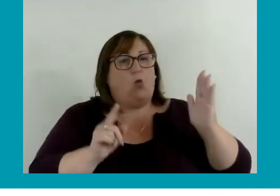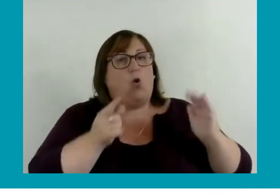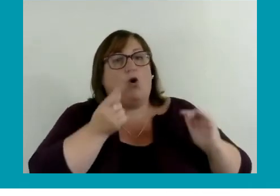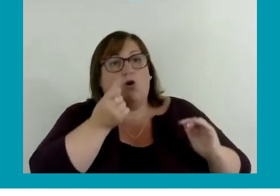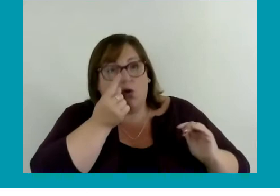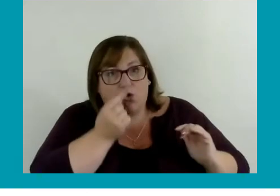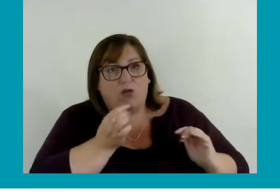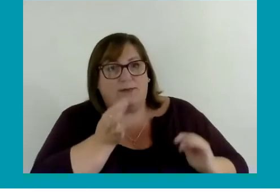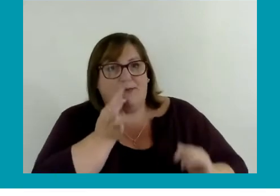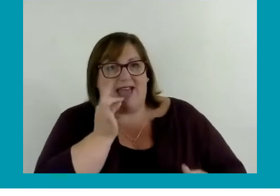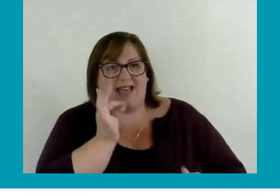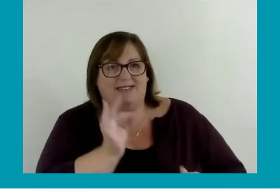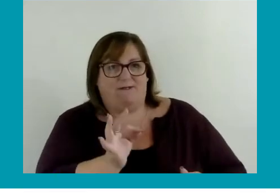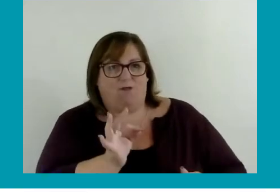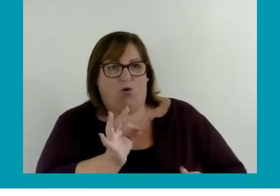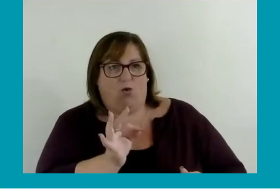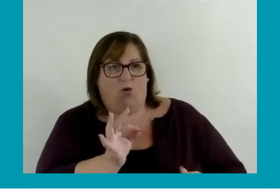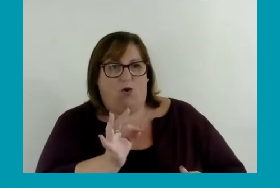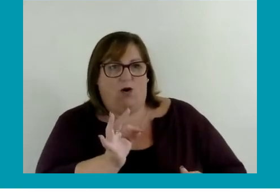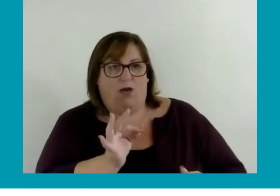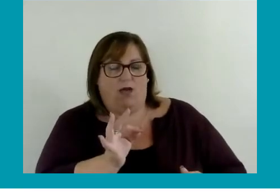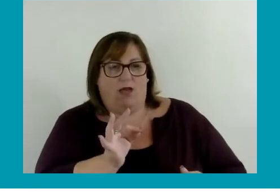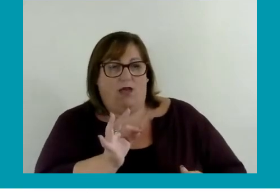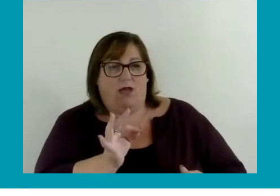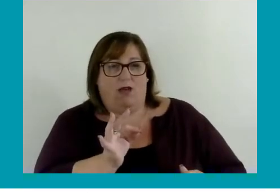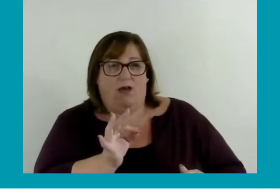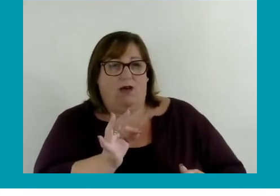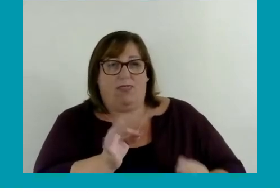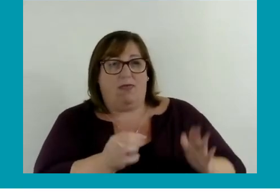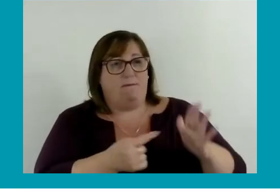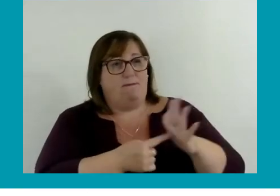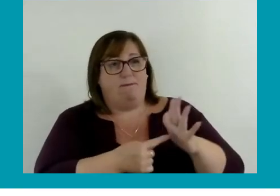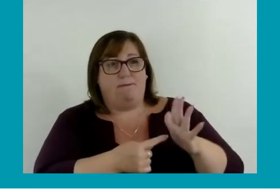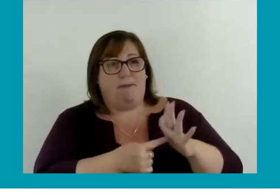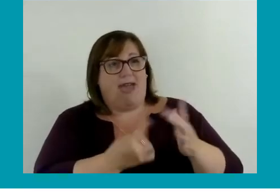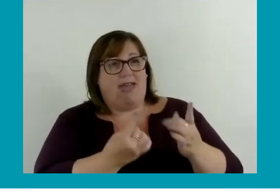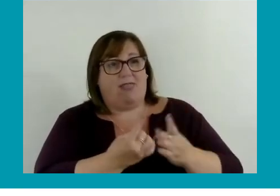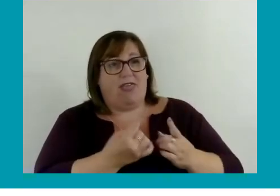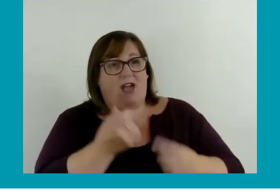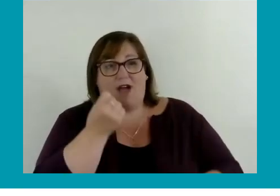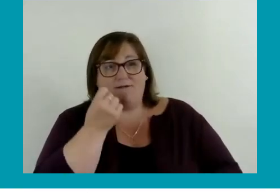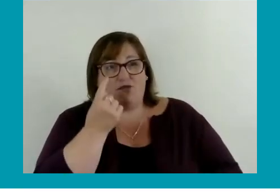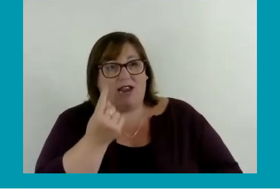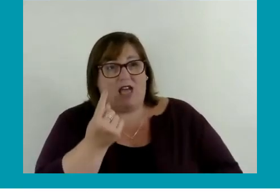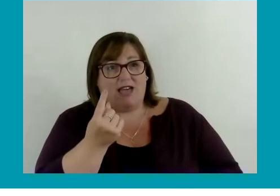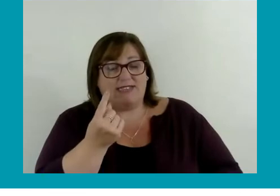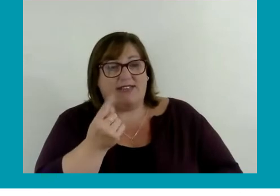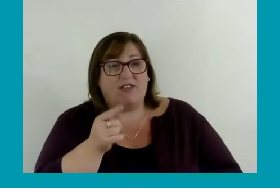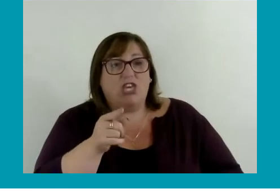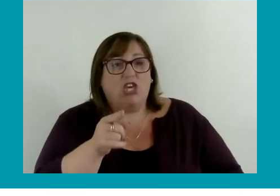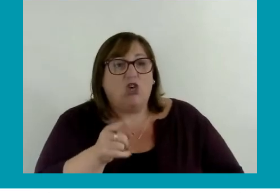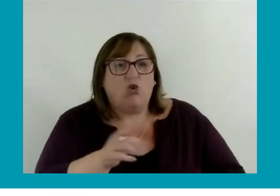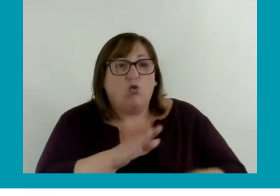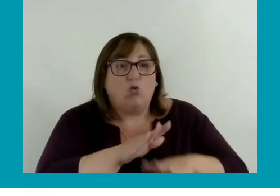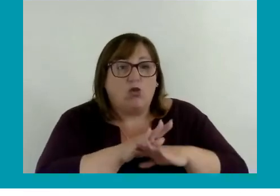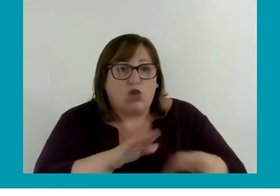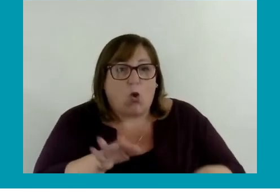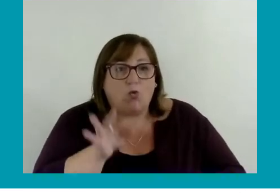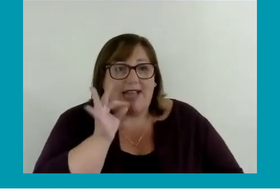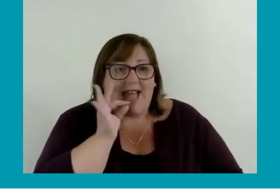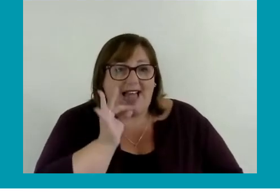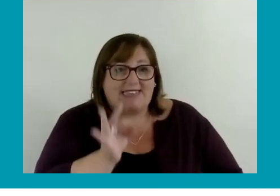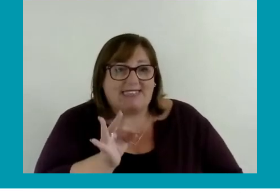i've learned is don't ask don't get what's the worst they're really gonna say no um and if if